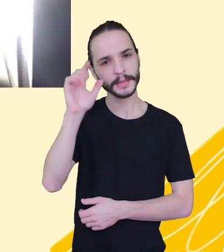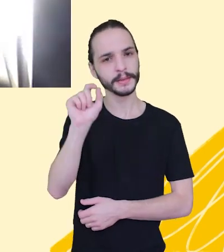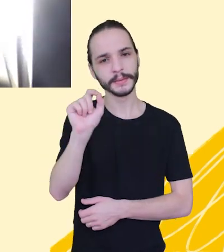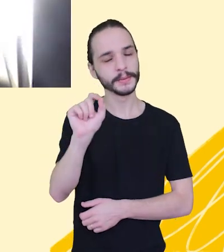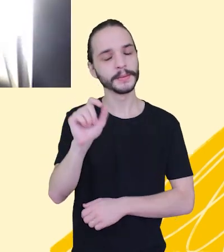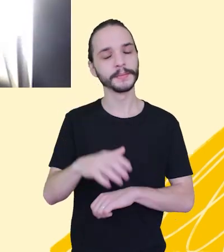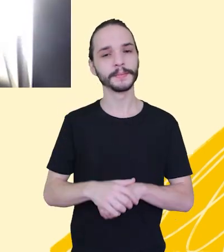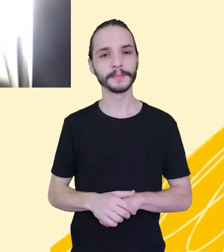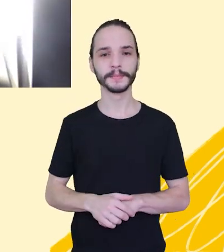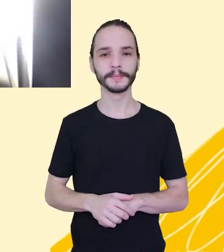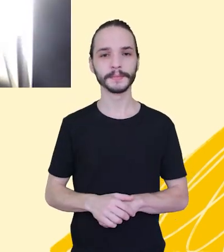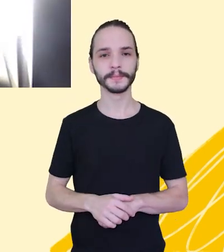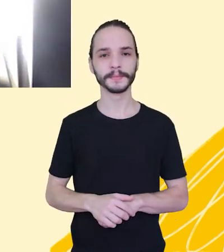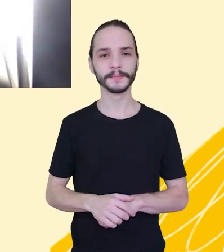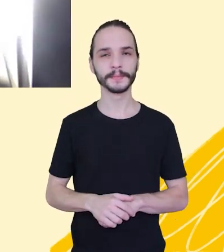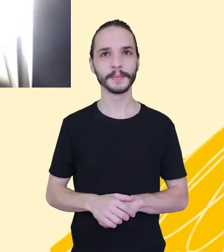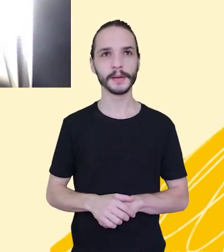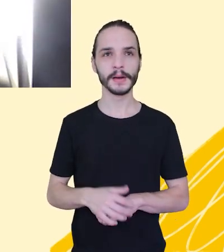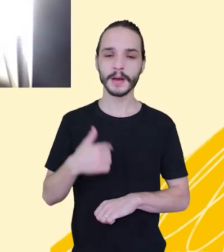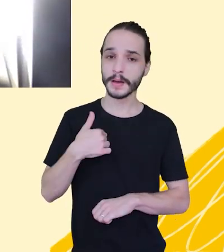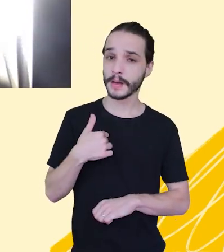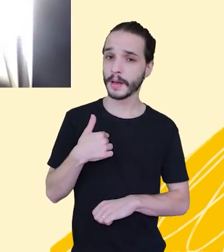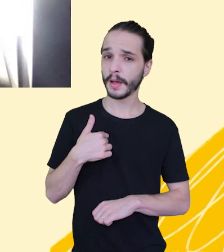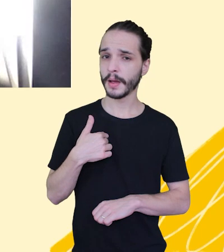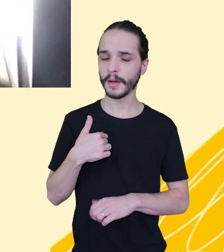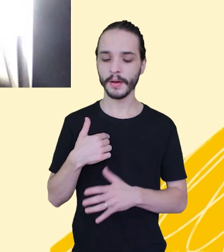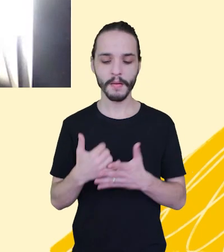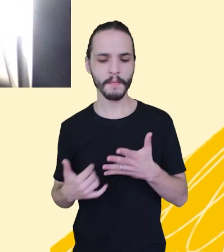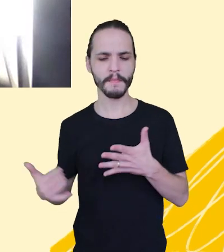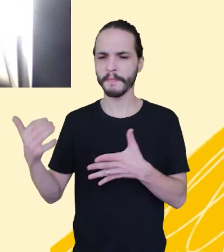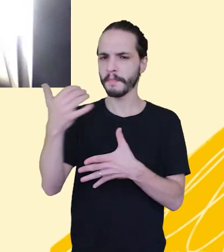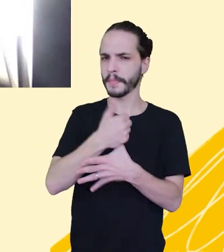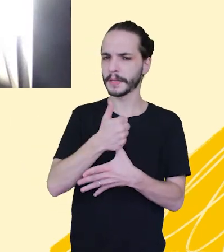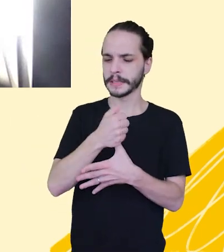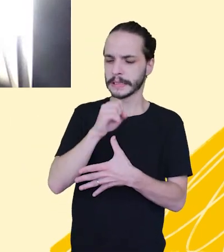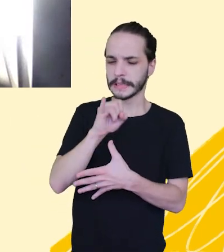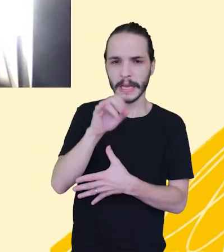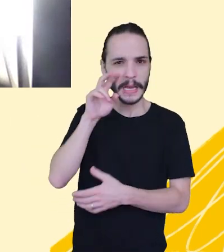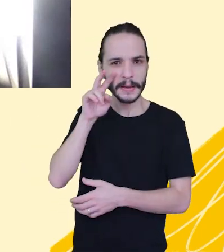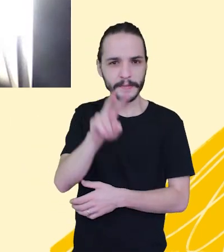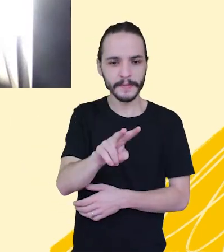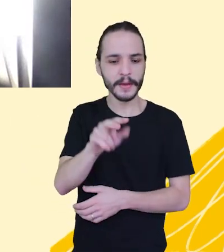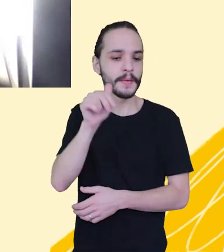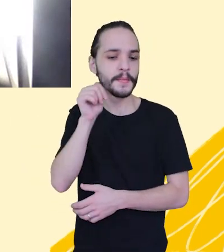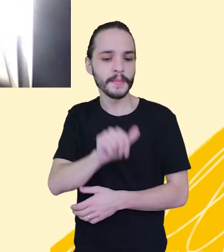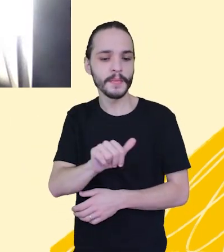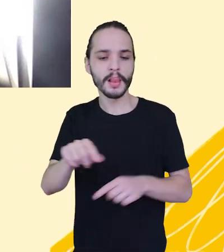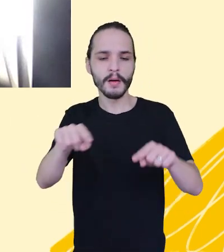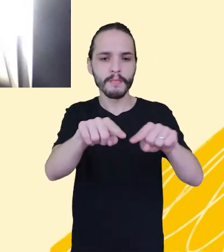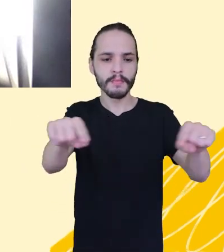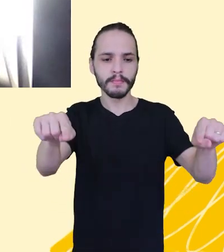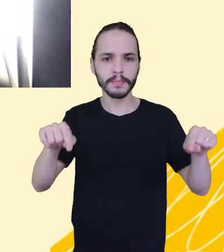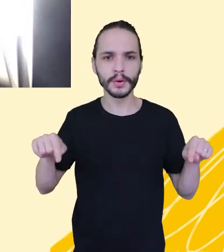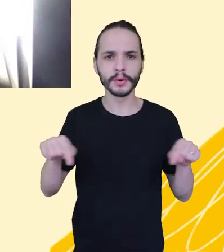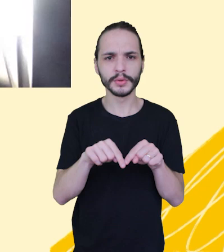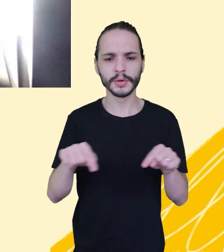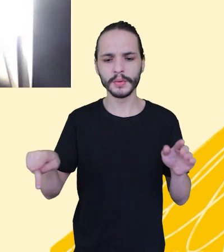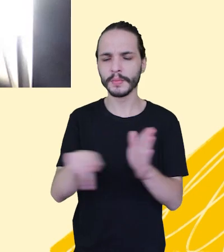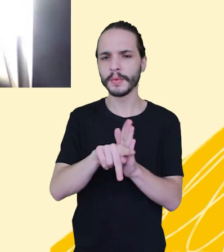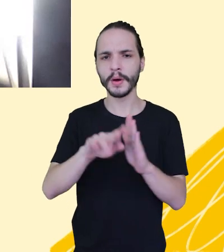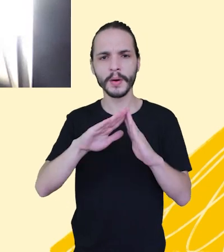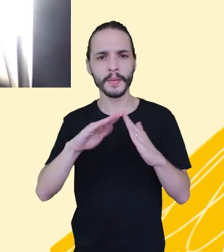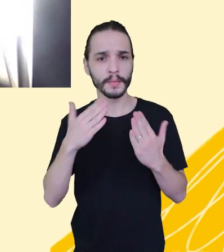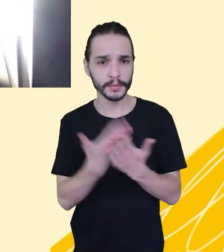I would be privileged to see a woman on a schoolyard. On an empty schoolyard.